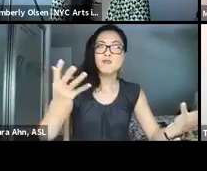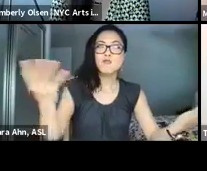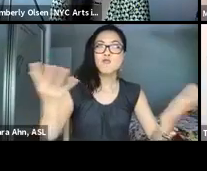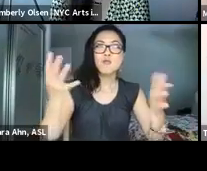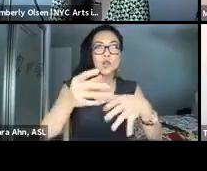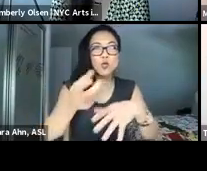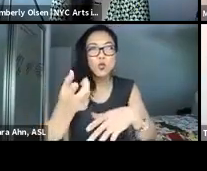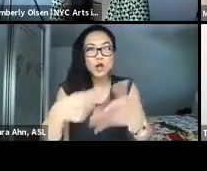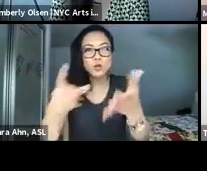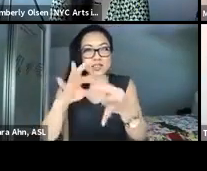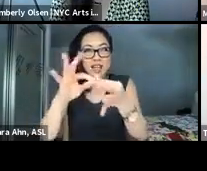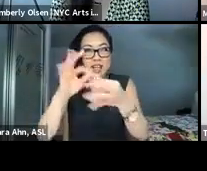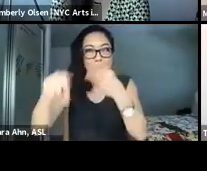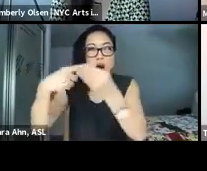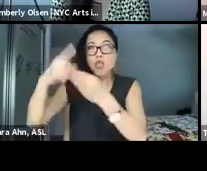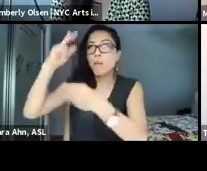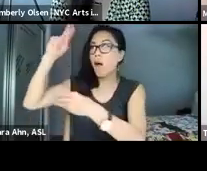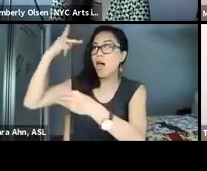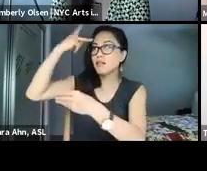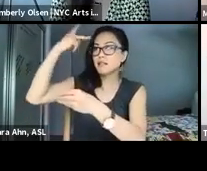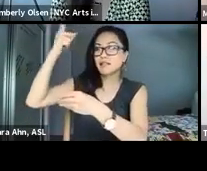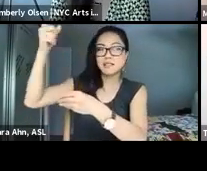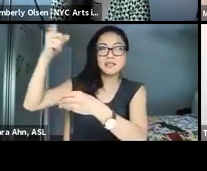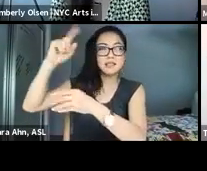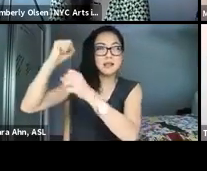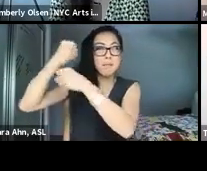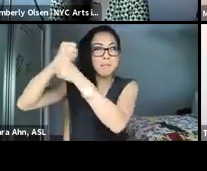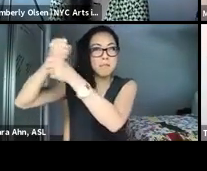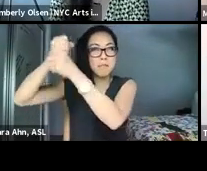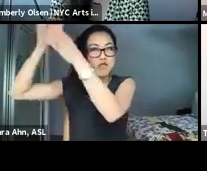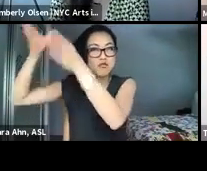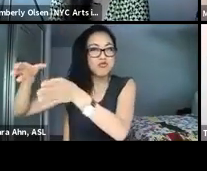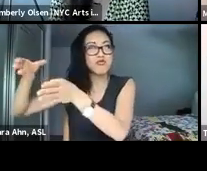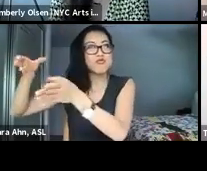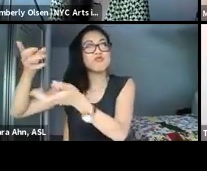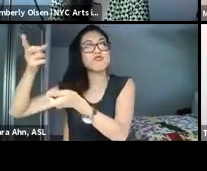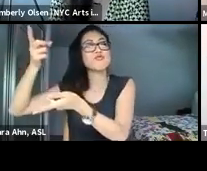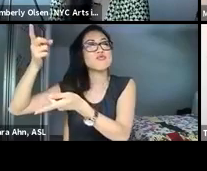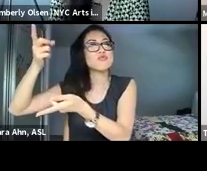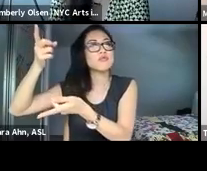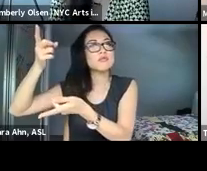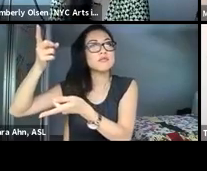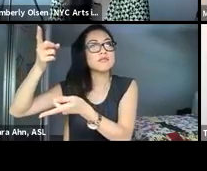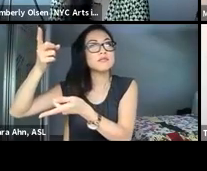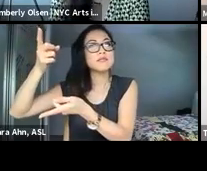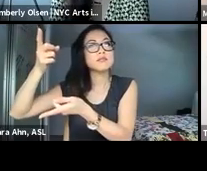the workers? We are looking at compensation models that need to be heavily assessed. We